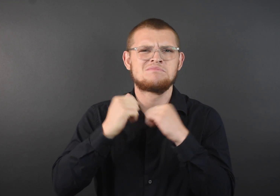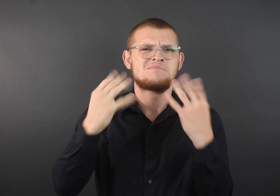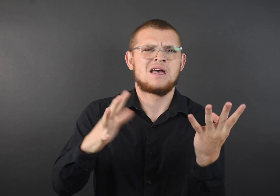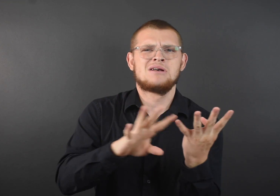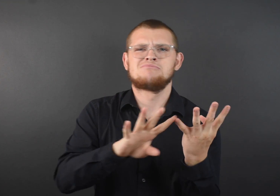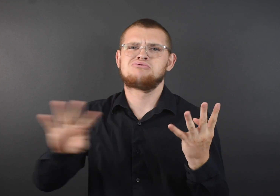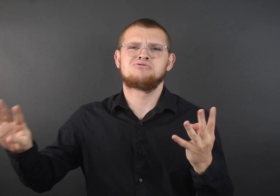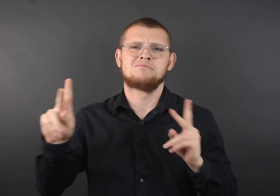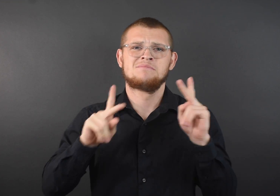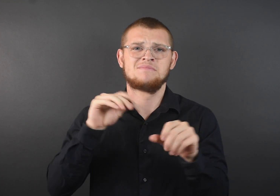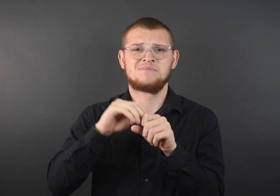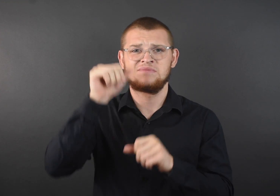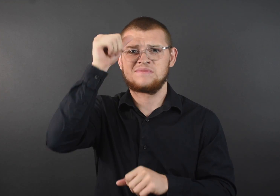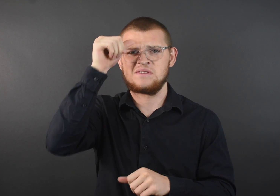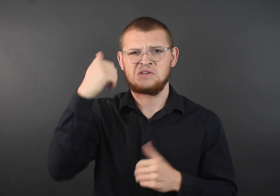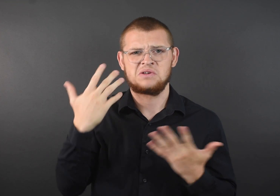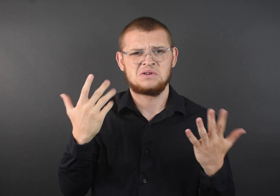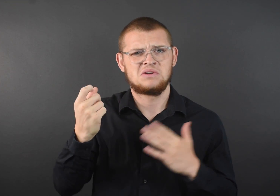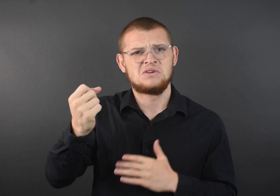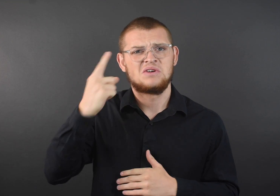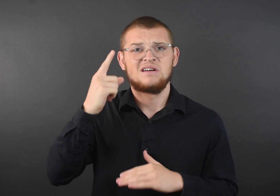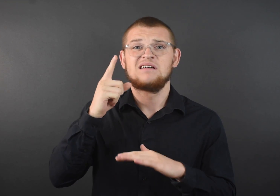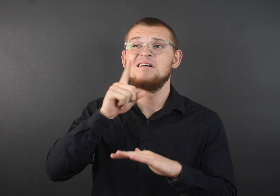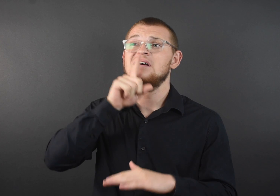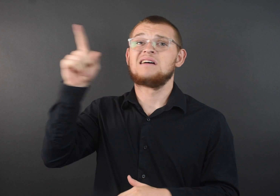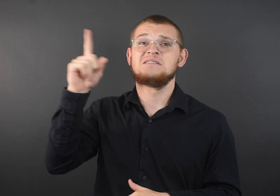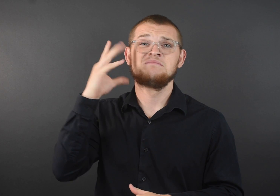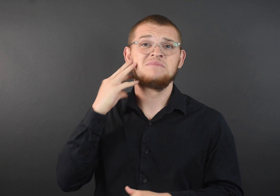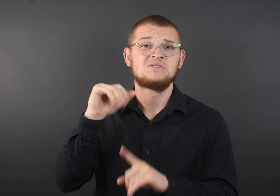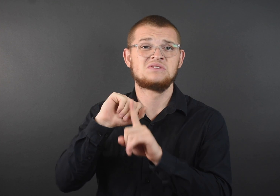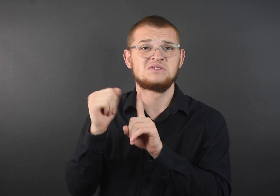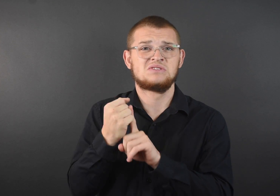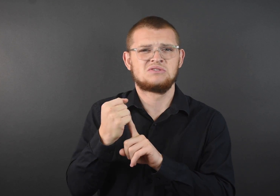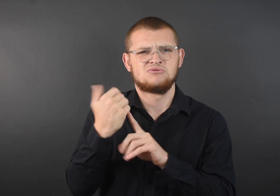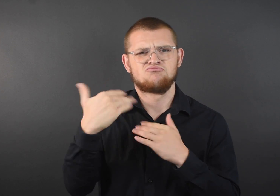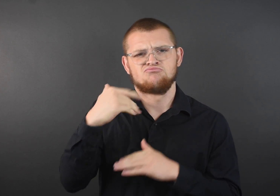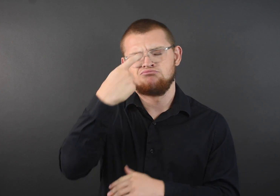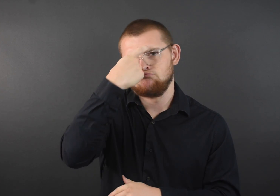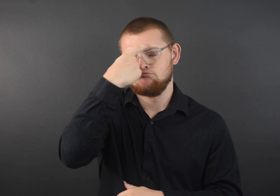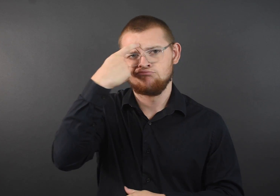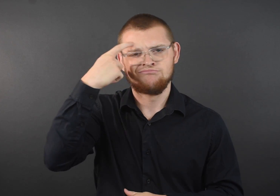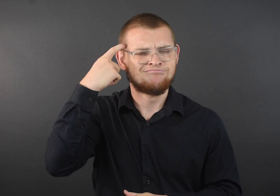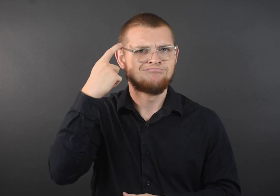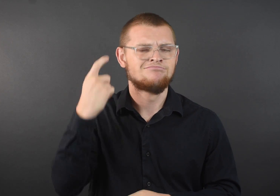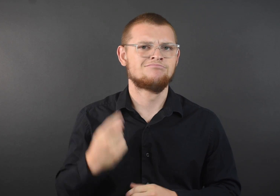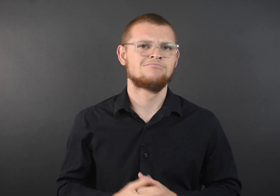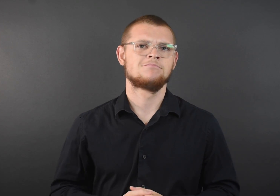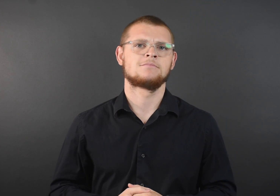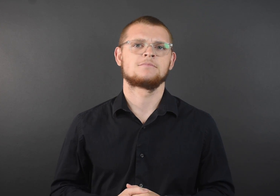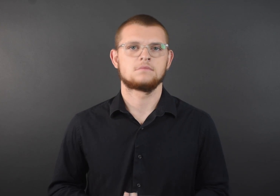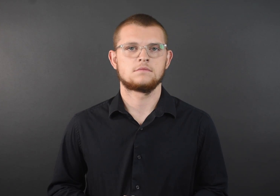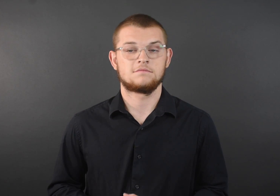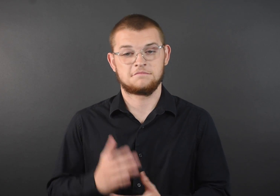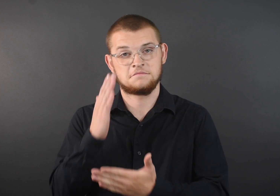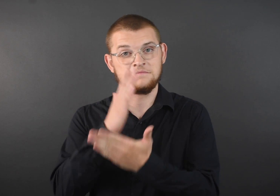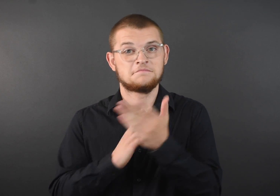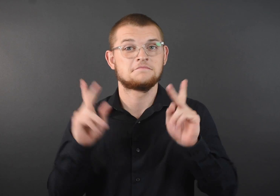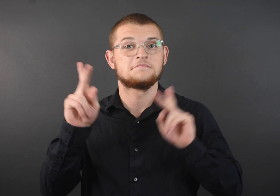"I work with a lot of people in India, and I know the situation there," he said. "It's very traumatic."